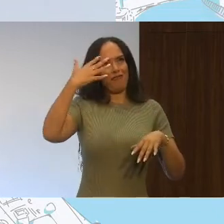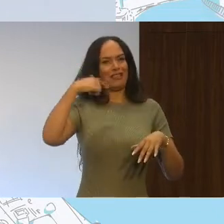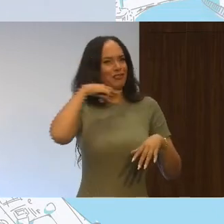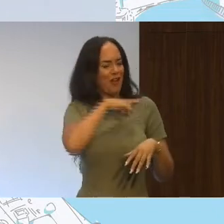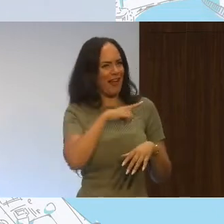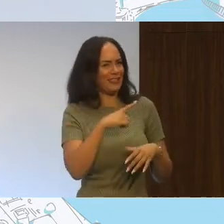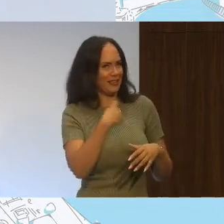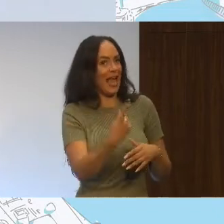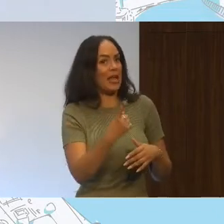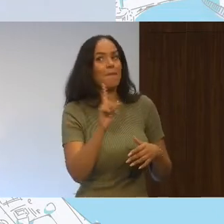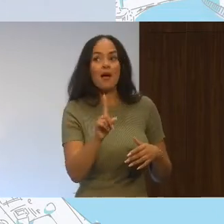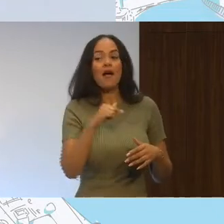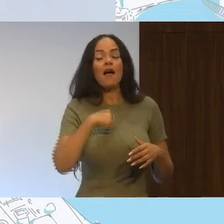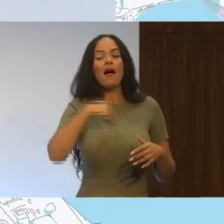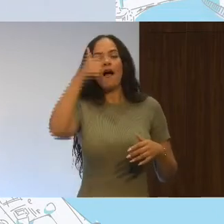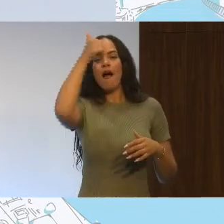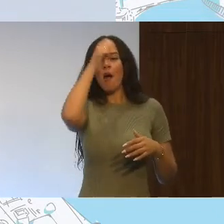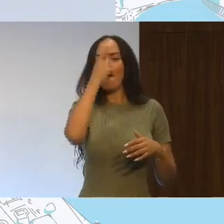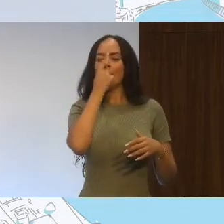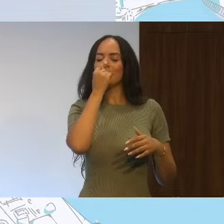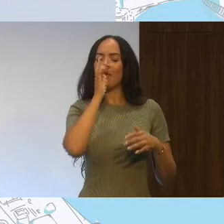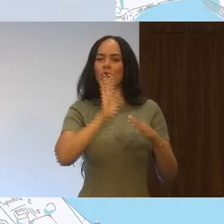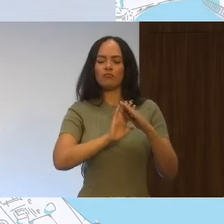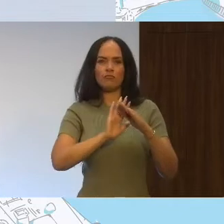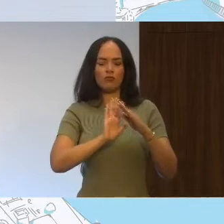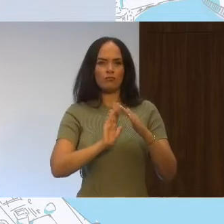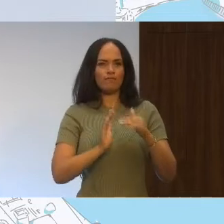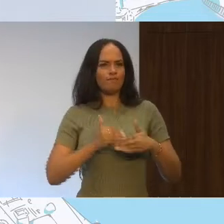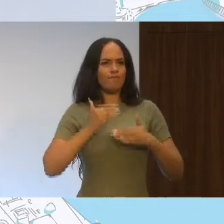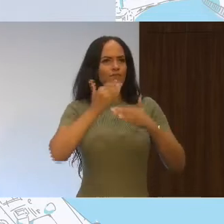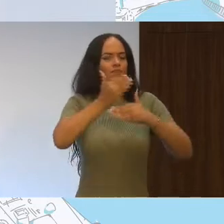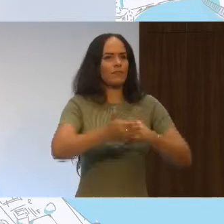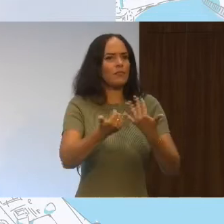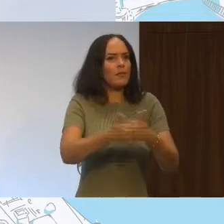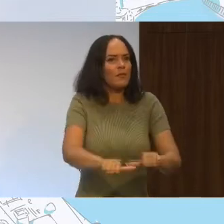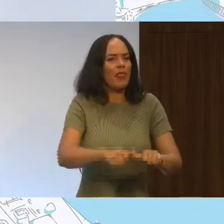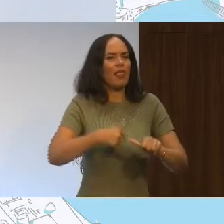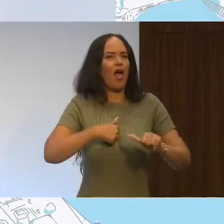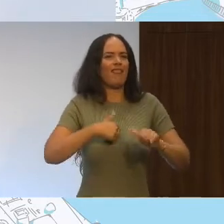that it's possible to overcome the despair that migraine brought me.